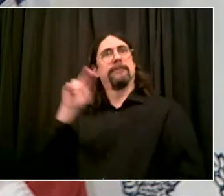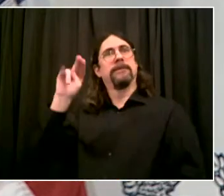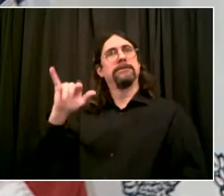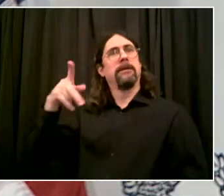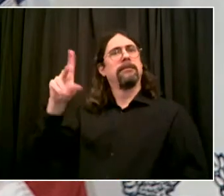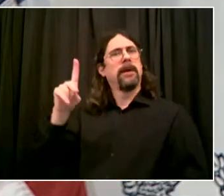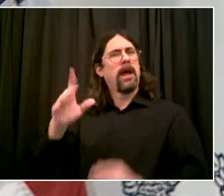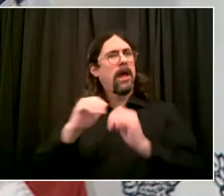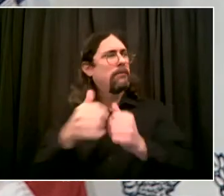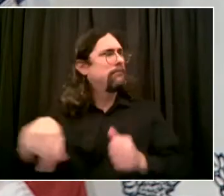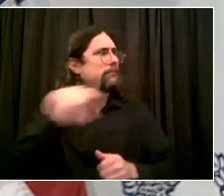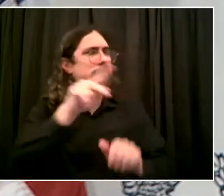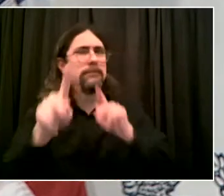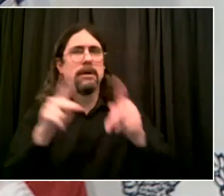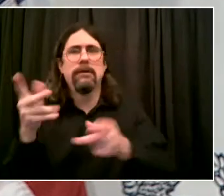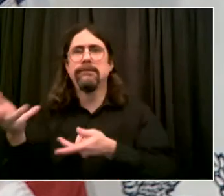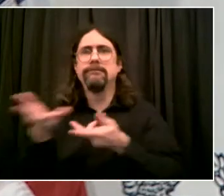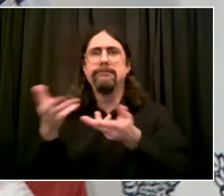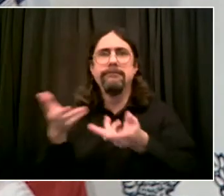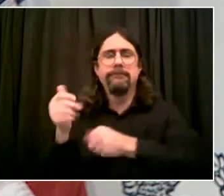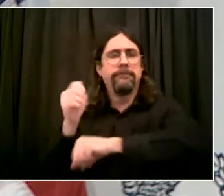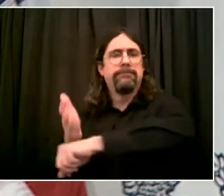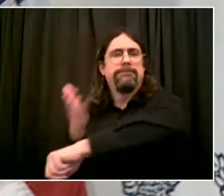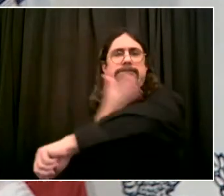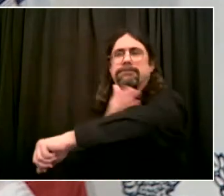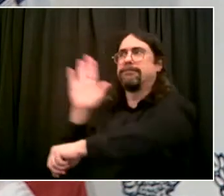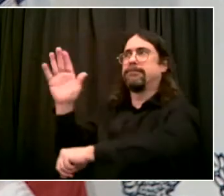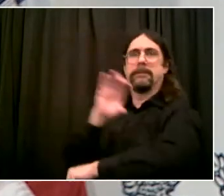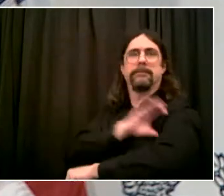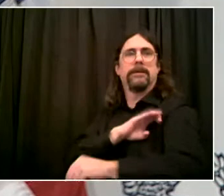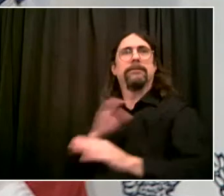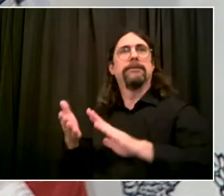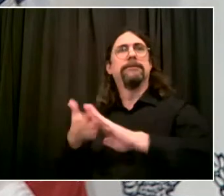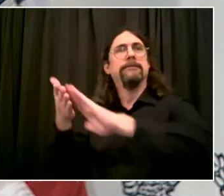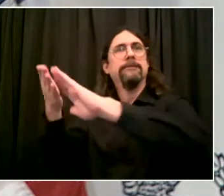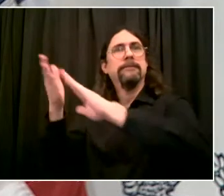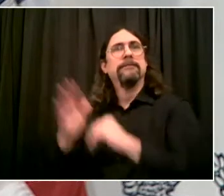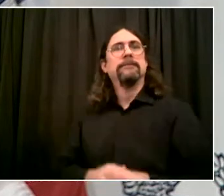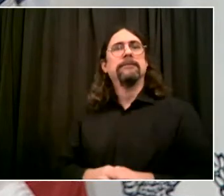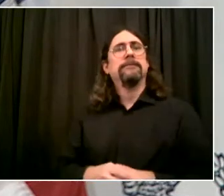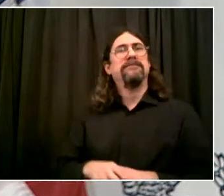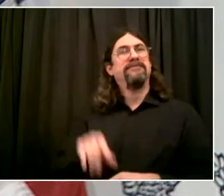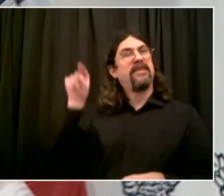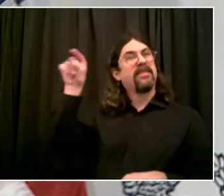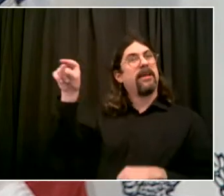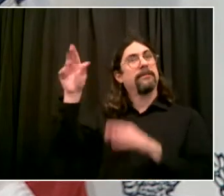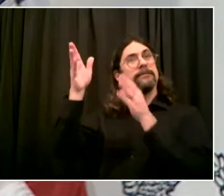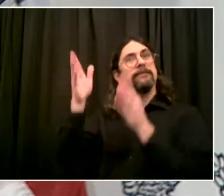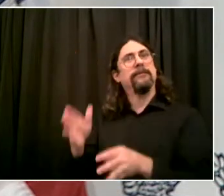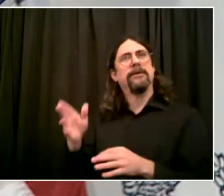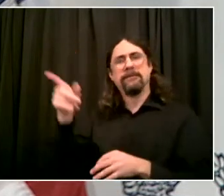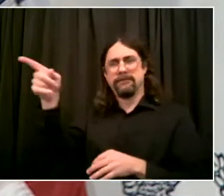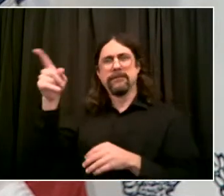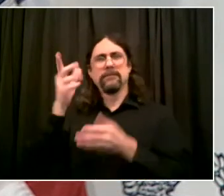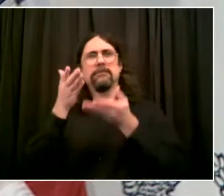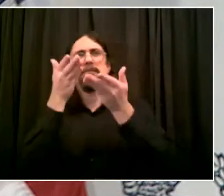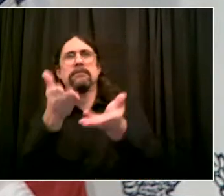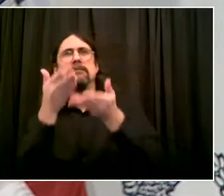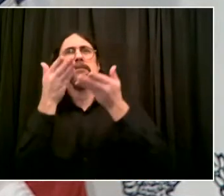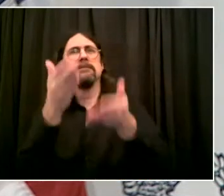THE NYPD GOING FORWARD, REFEFRMOS,S, RELATIONSHIPS, CHANGES, WHAT IS WORKING, WHAT IIS NOT WORKING? AND D